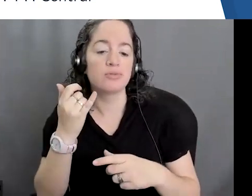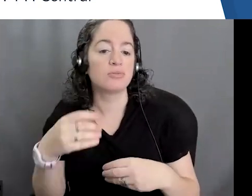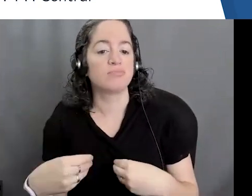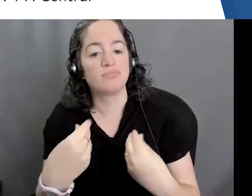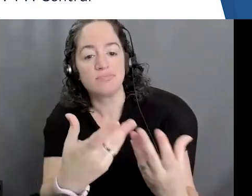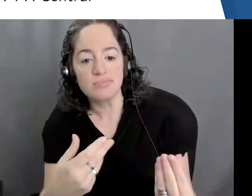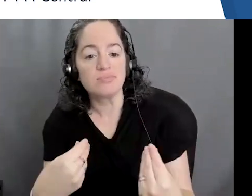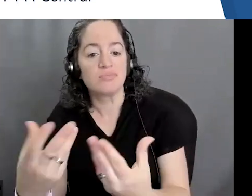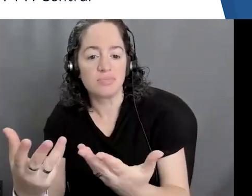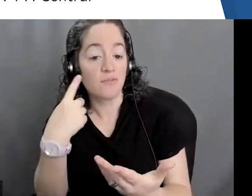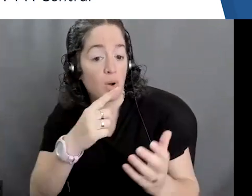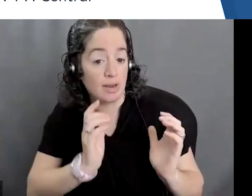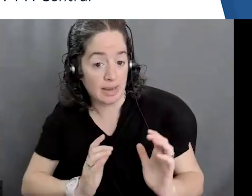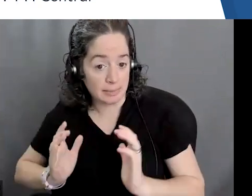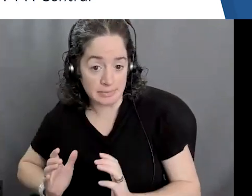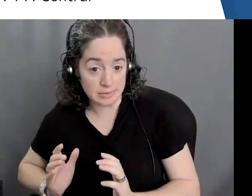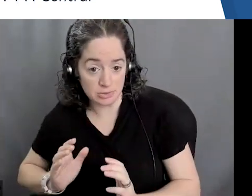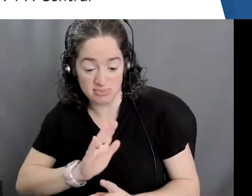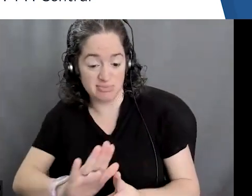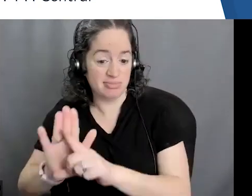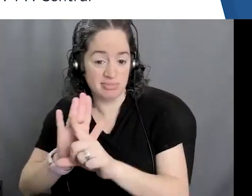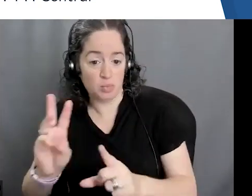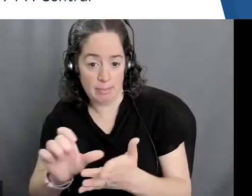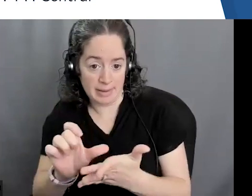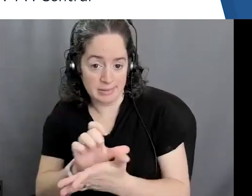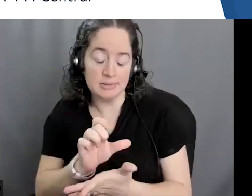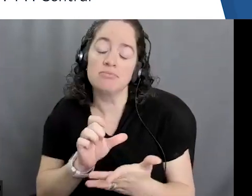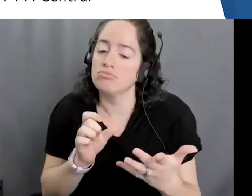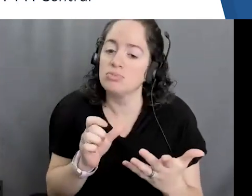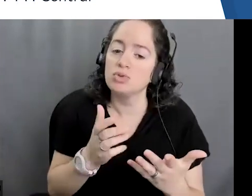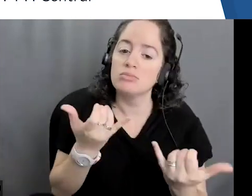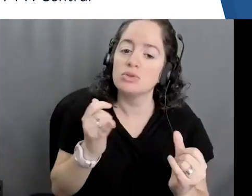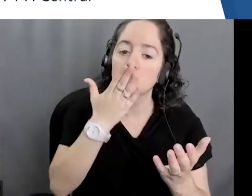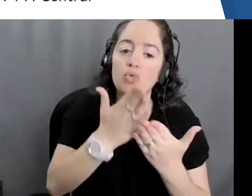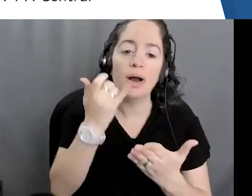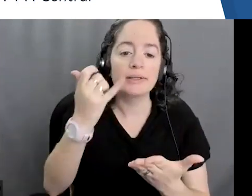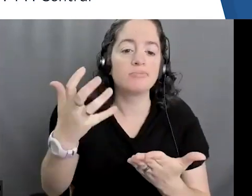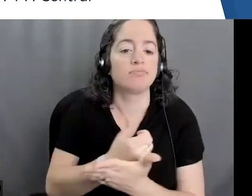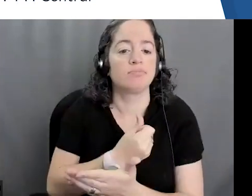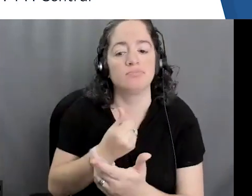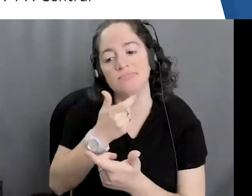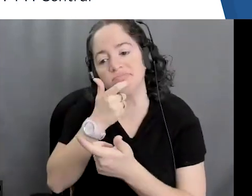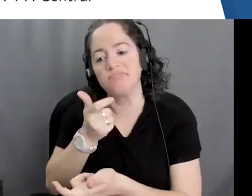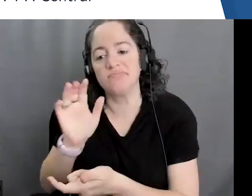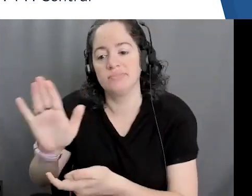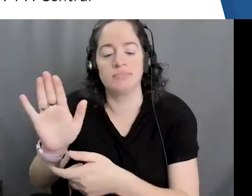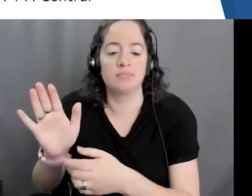but don't distribute them outside of that, this would be a great talk to tune in for. Then in December,